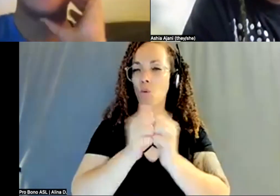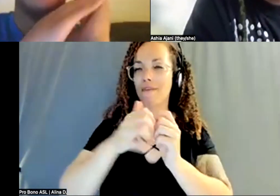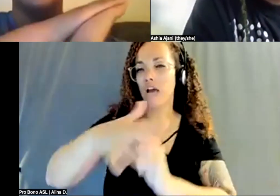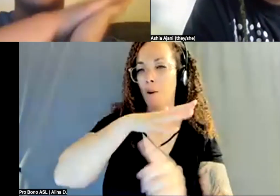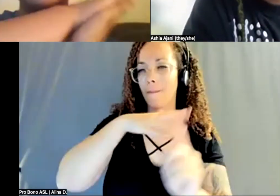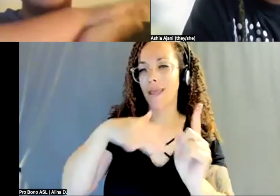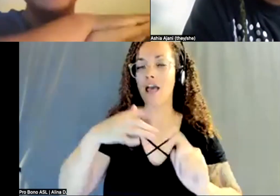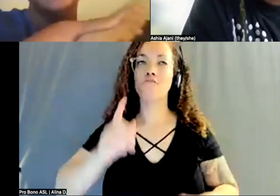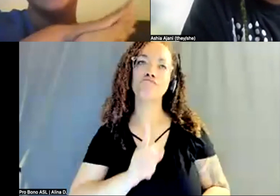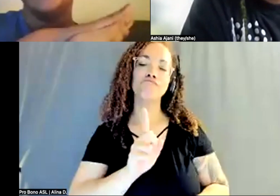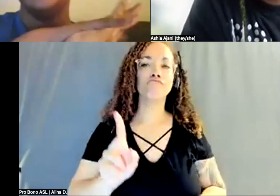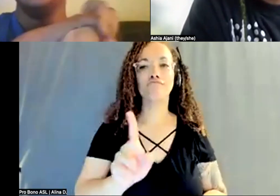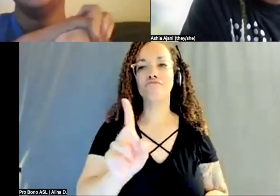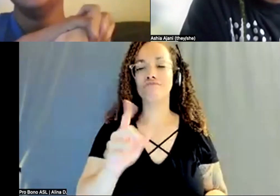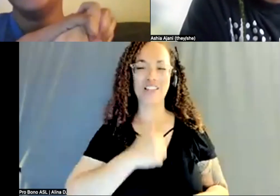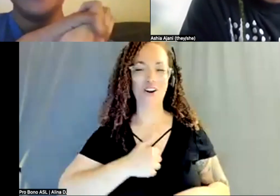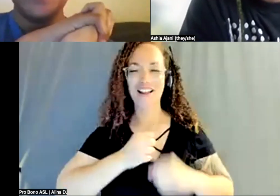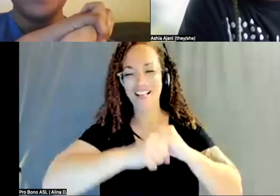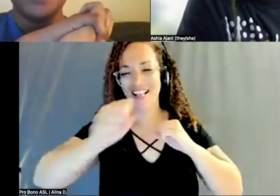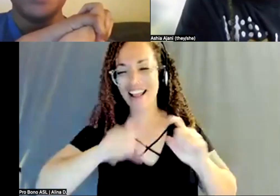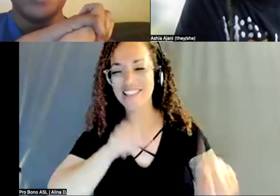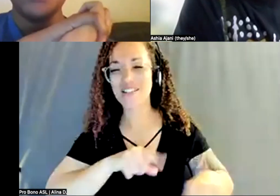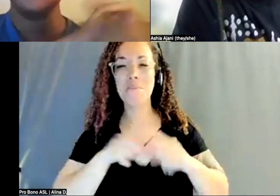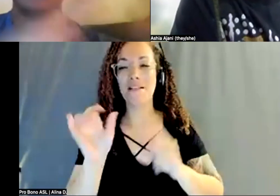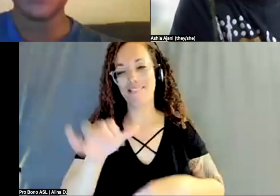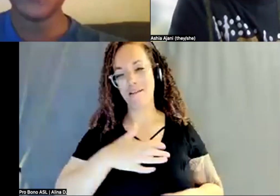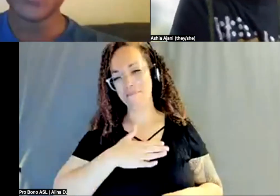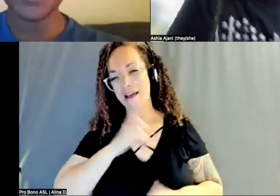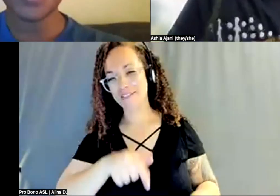Yeah, no; thank you for that answer. Because— and also thank you for that question,